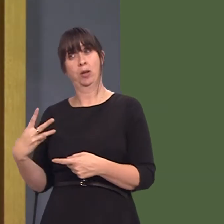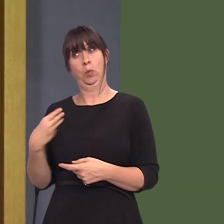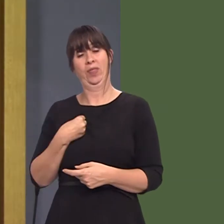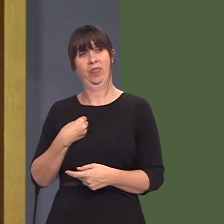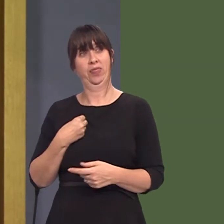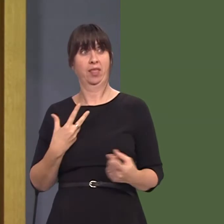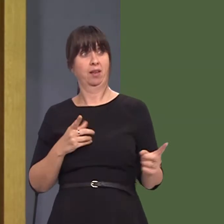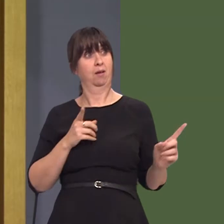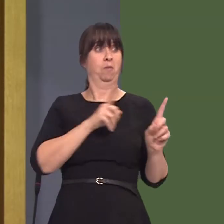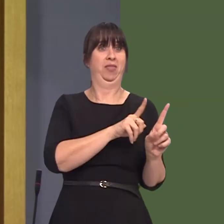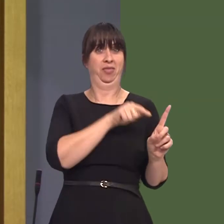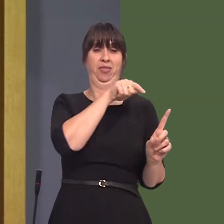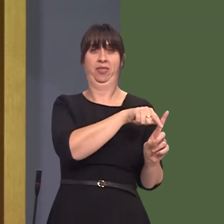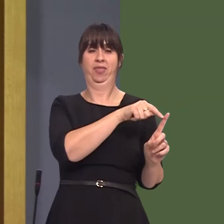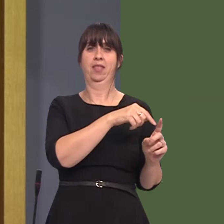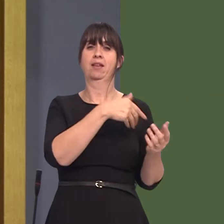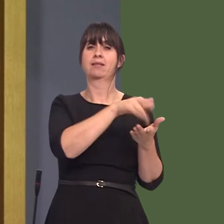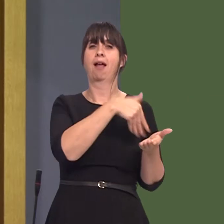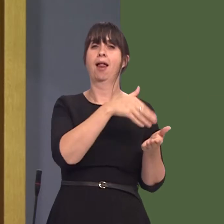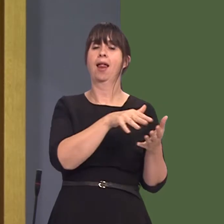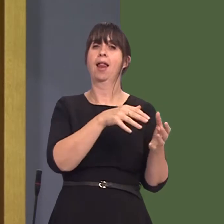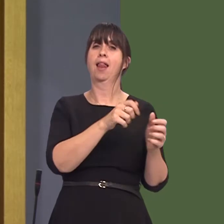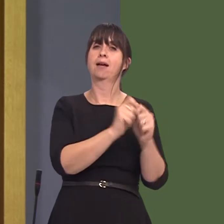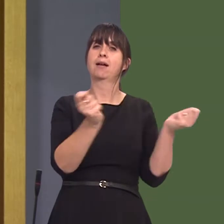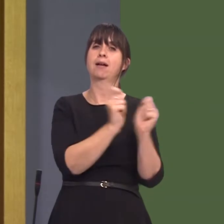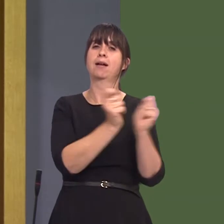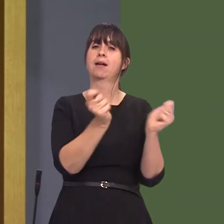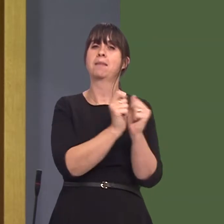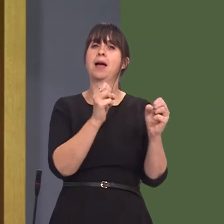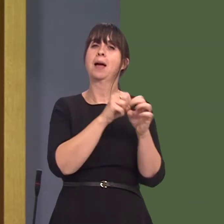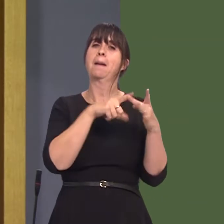process as a way of seeing how people who are, potentially, in between housing, who